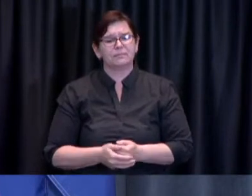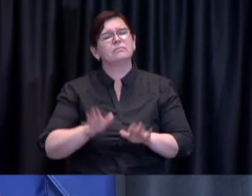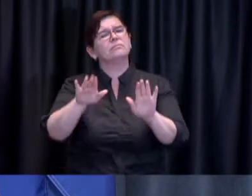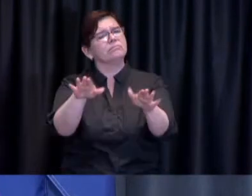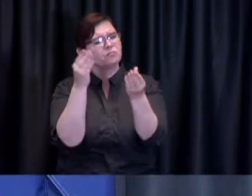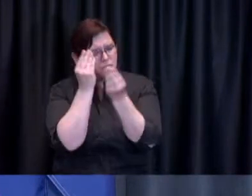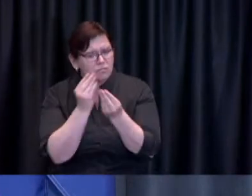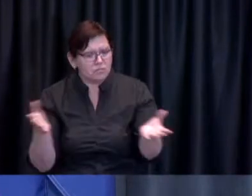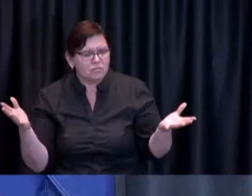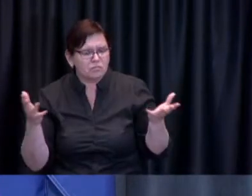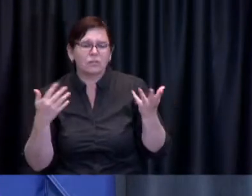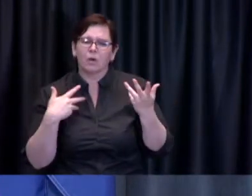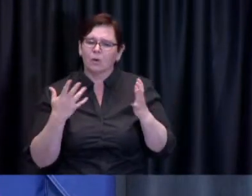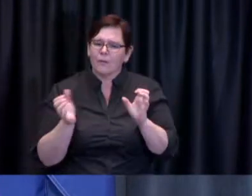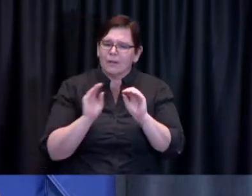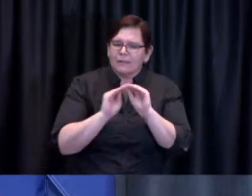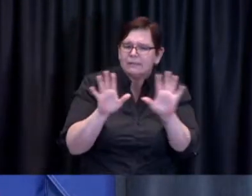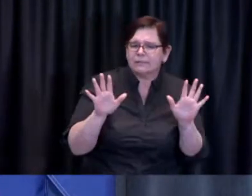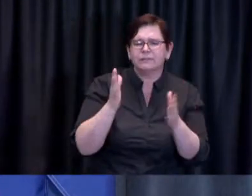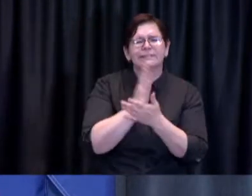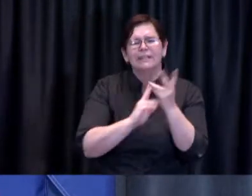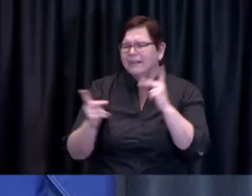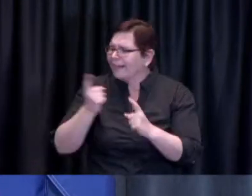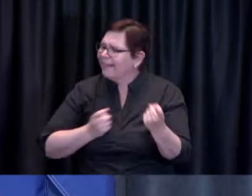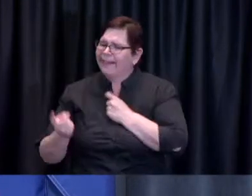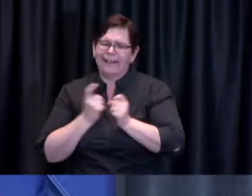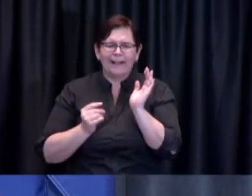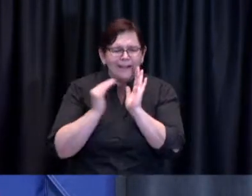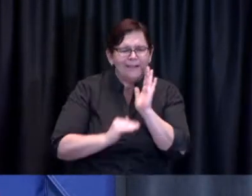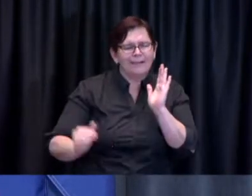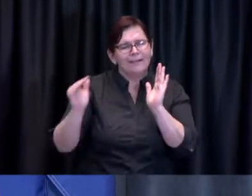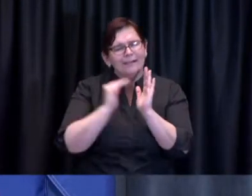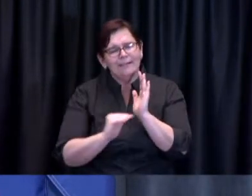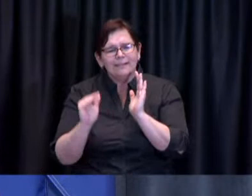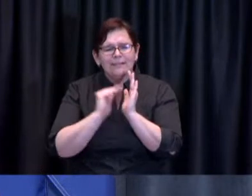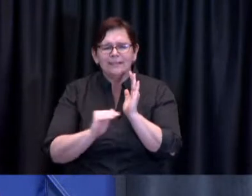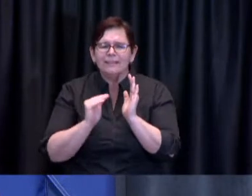on a frequently asked question that we are receiving with respect to eligibility for